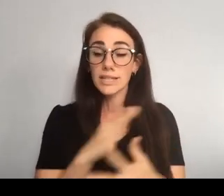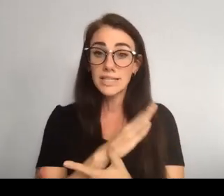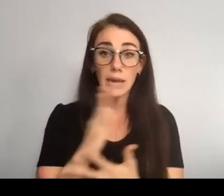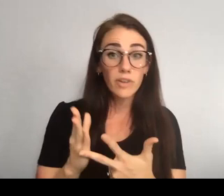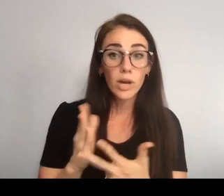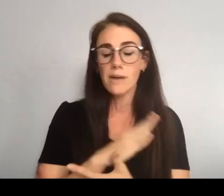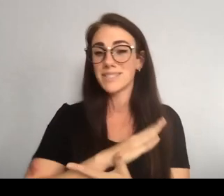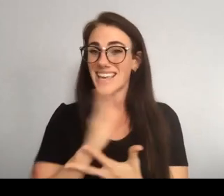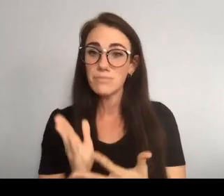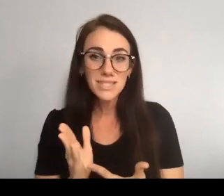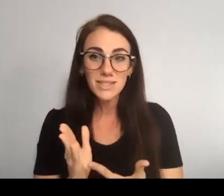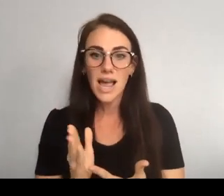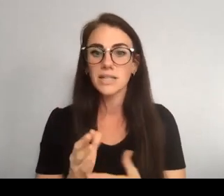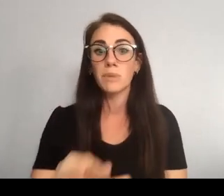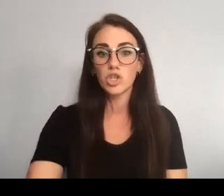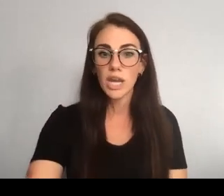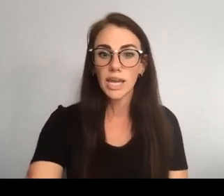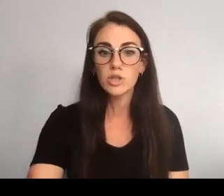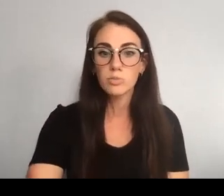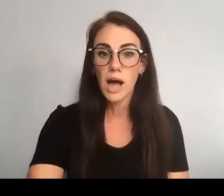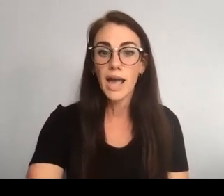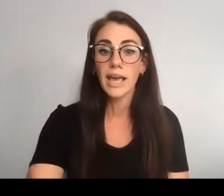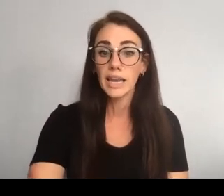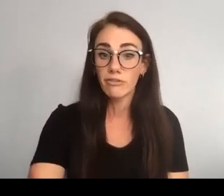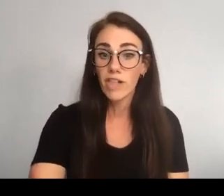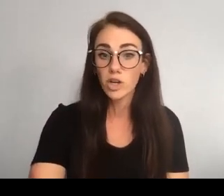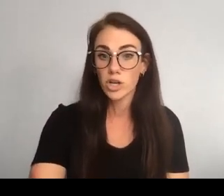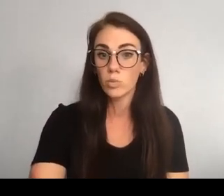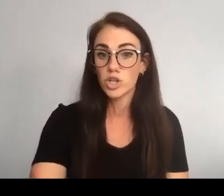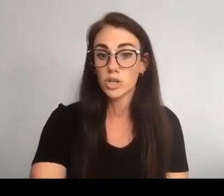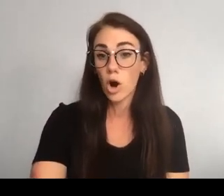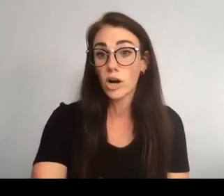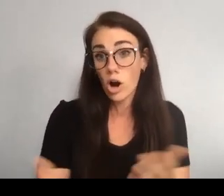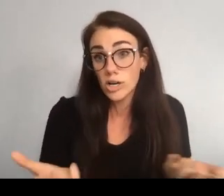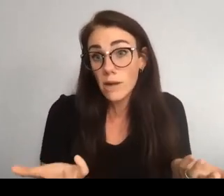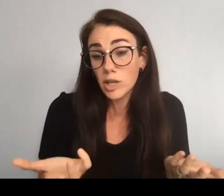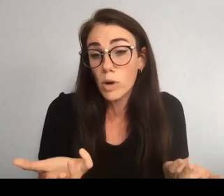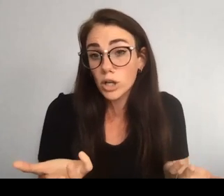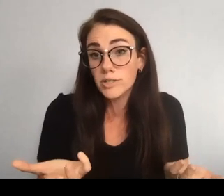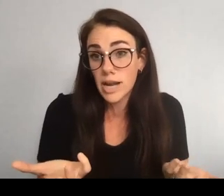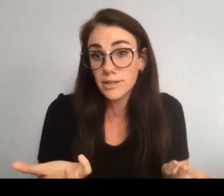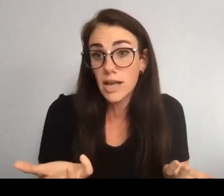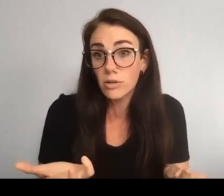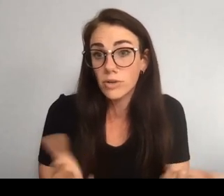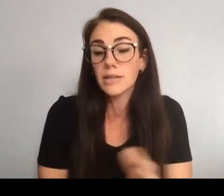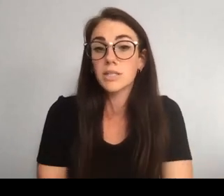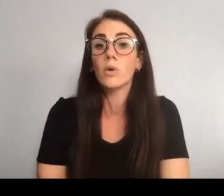the same vocab same syntax but changed by inflection which are non manual markers in ASL, Right?